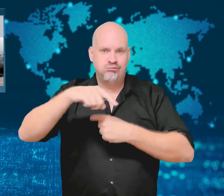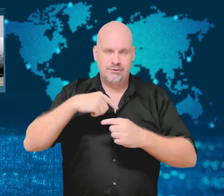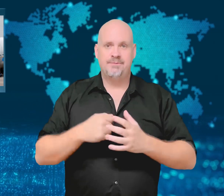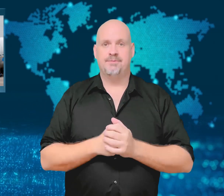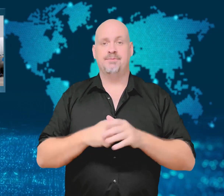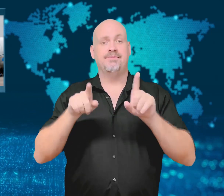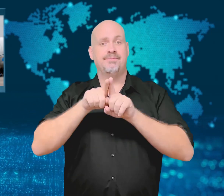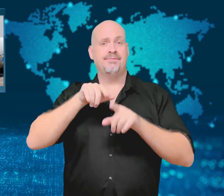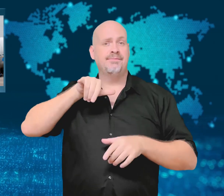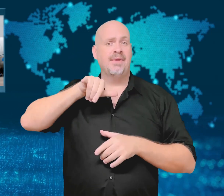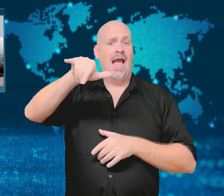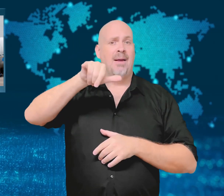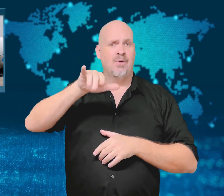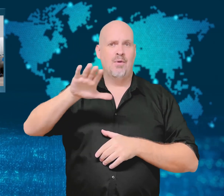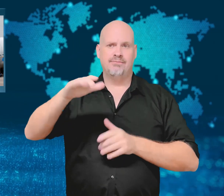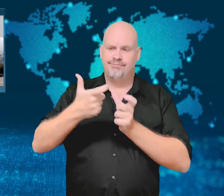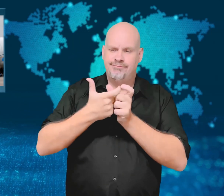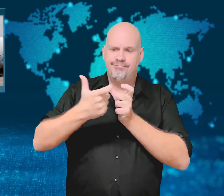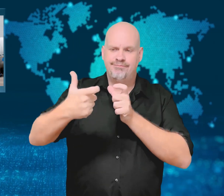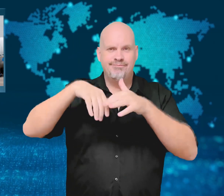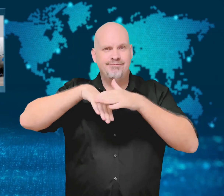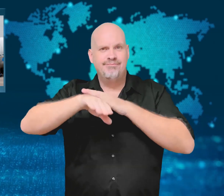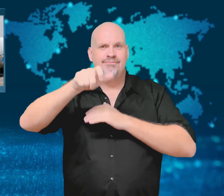the transportation hub.